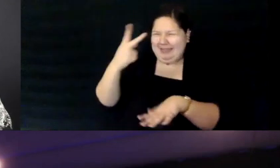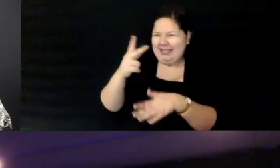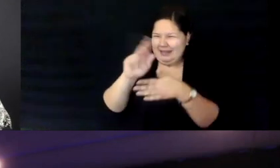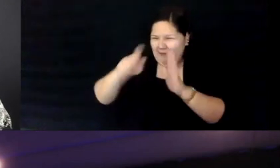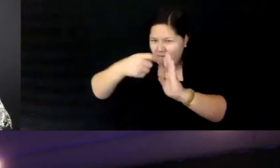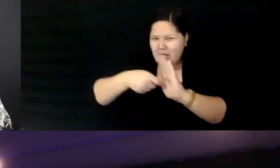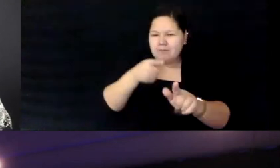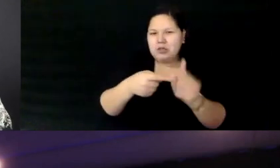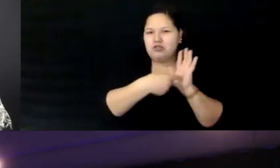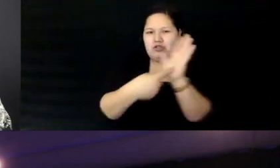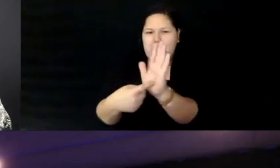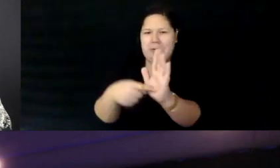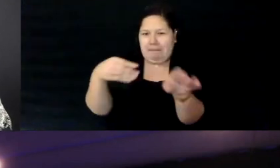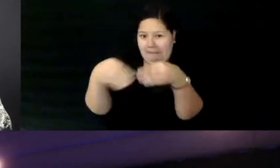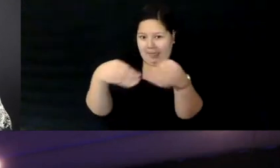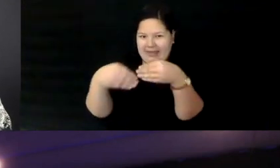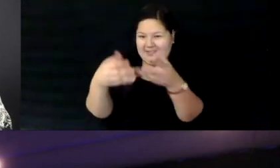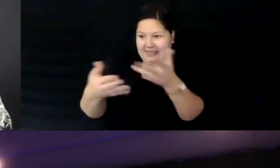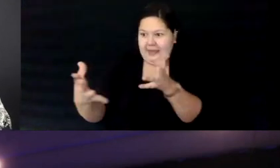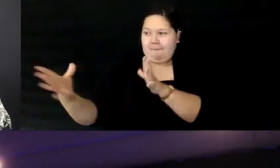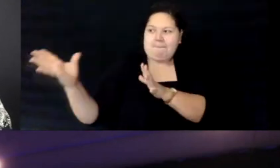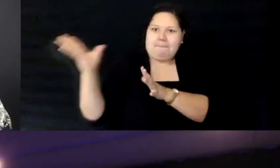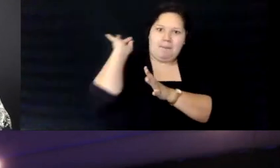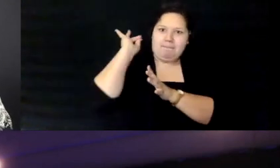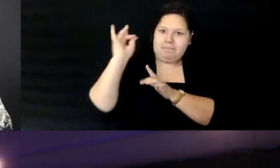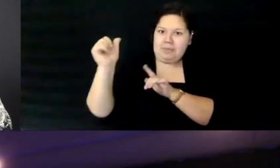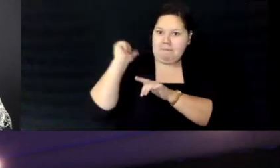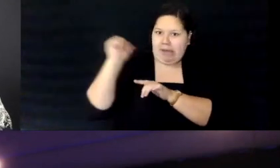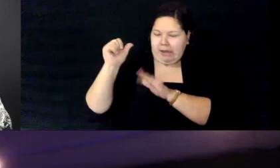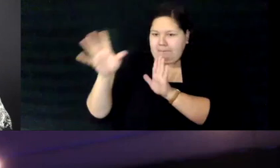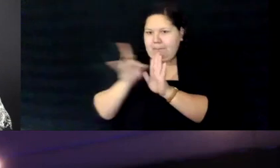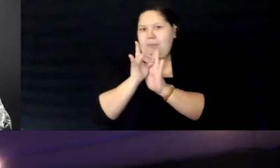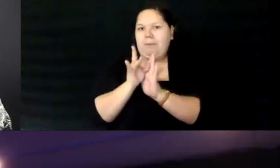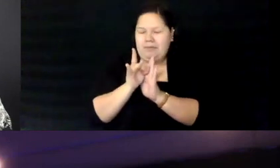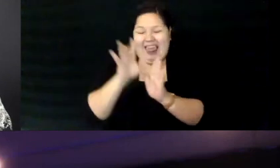figure that is attached to our back. And from there, you're able to access to cyber world.